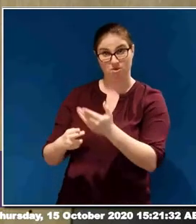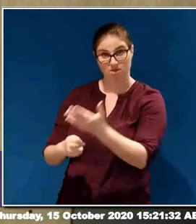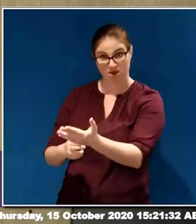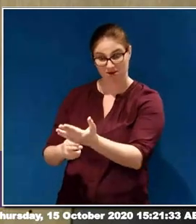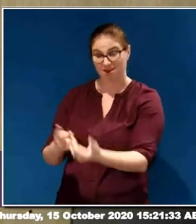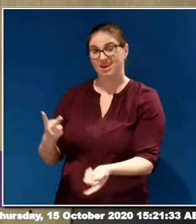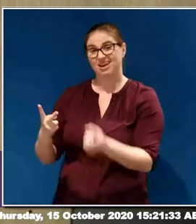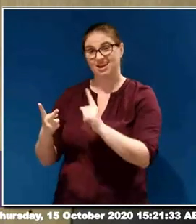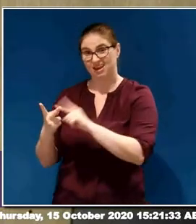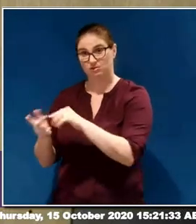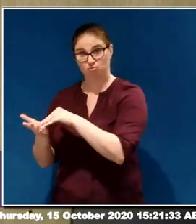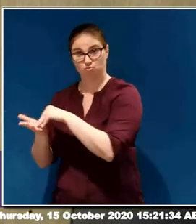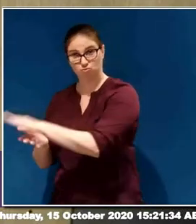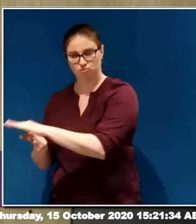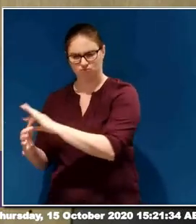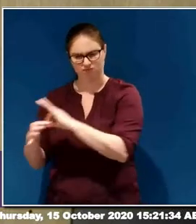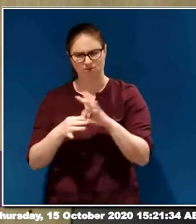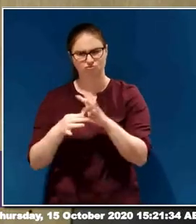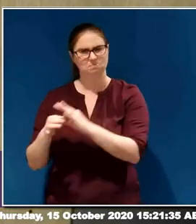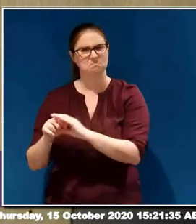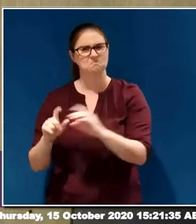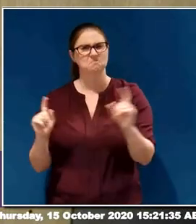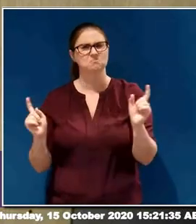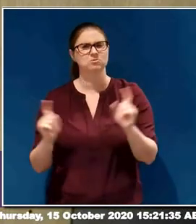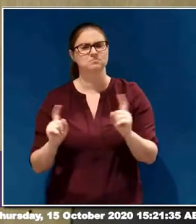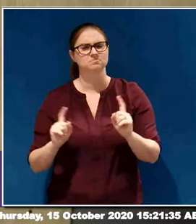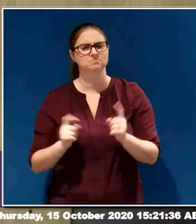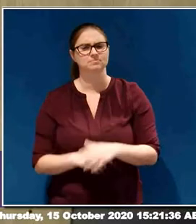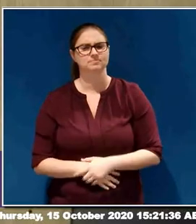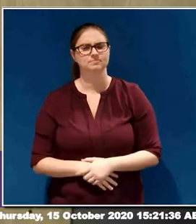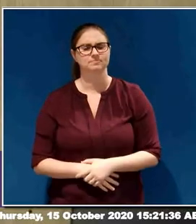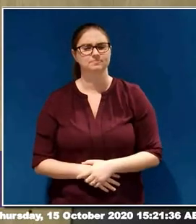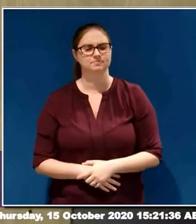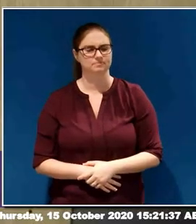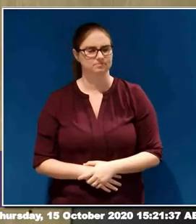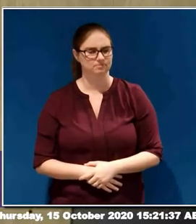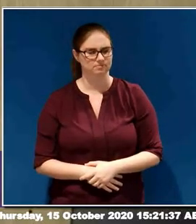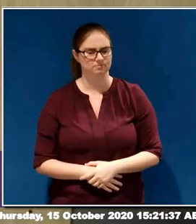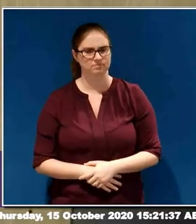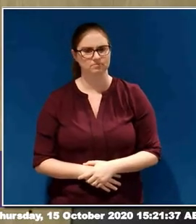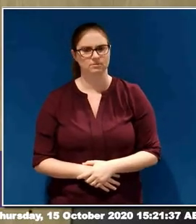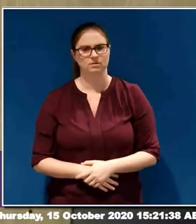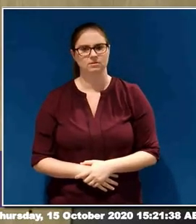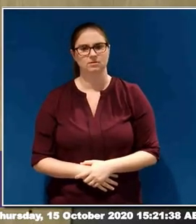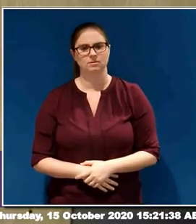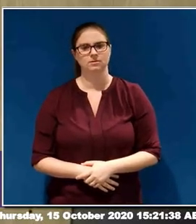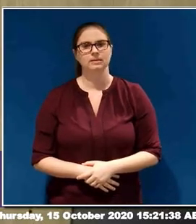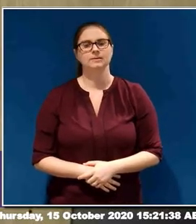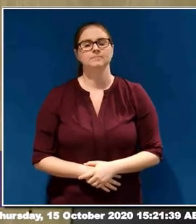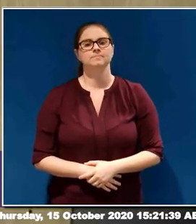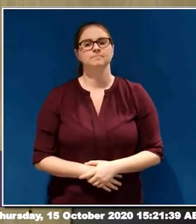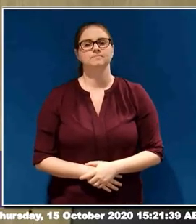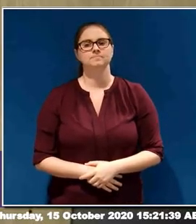So that can be as simple as saying, like, the conflict or